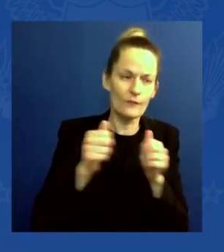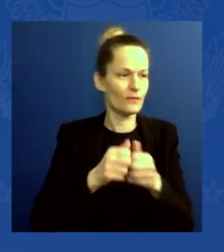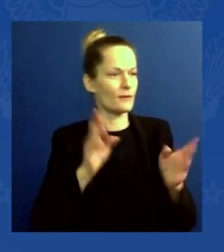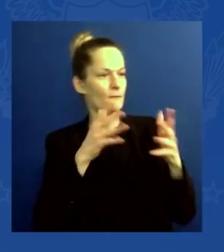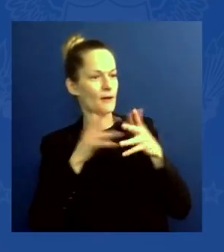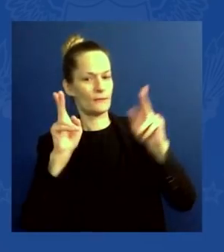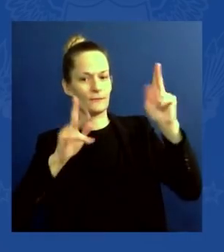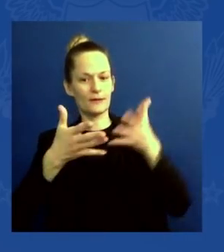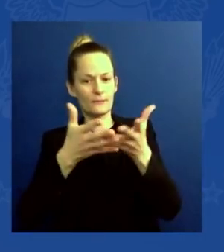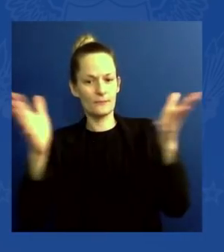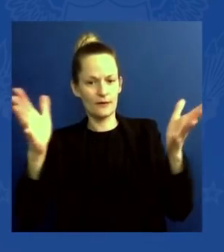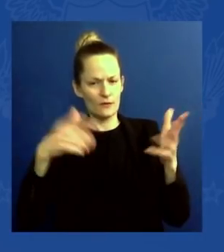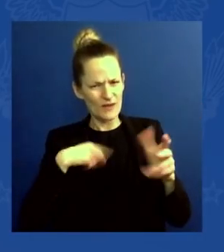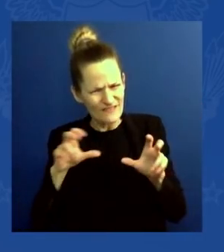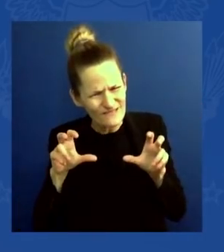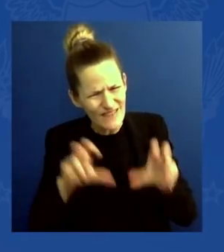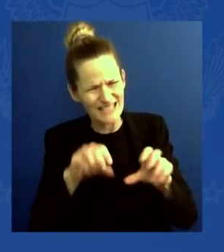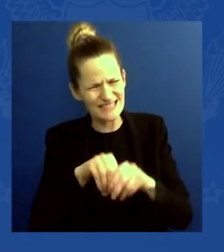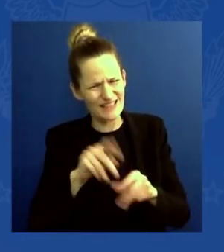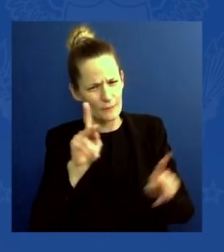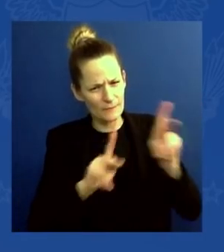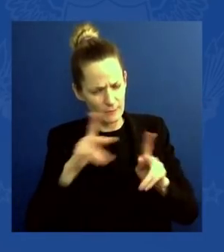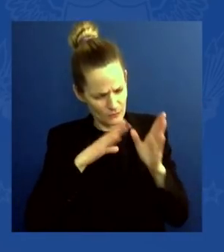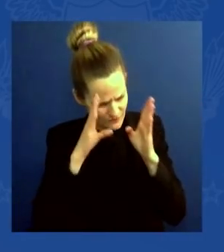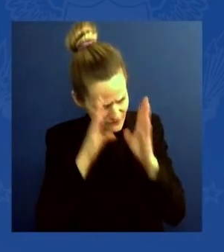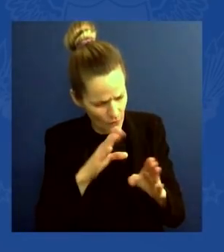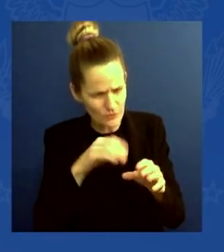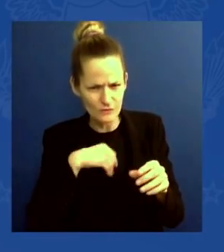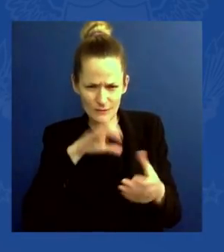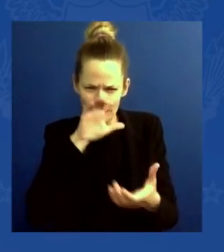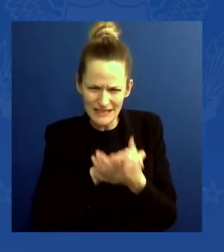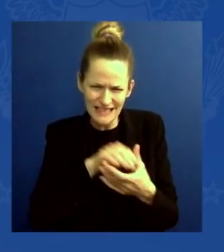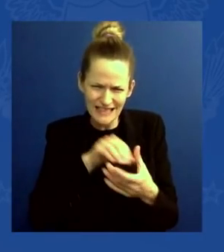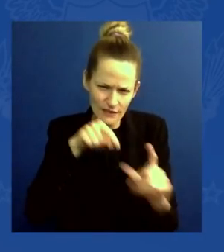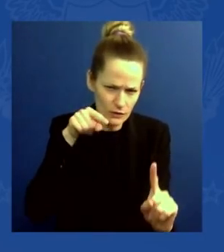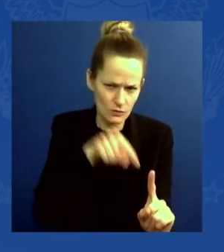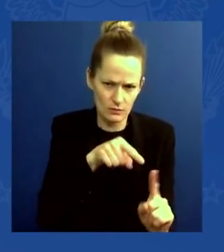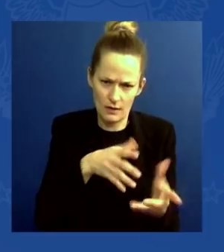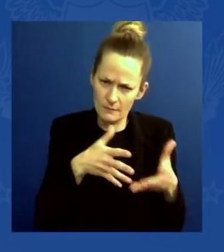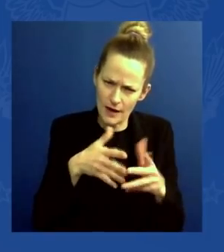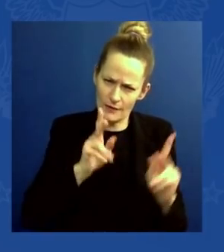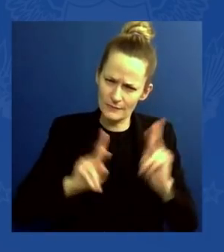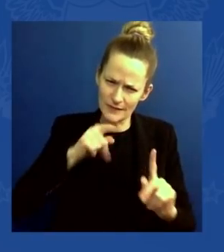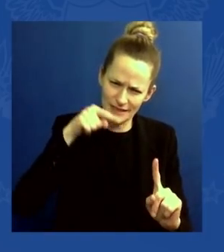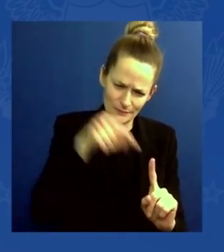They believe in the limitless capacity of the American people. If you look at the history of the journey of this nation,